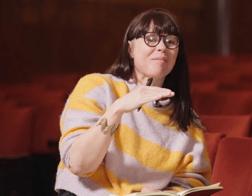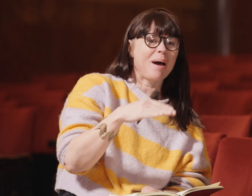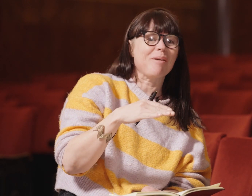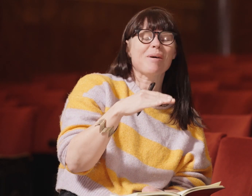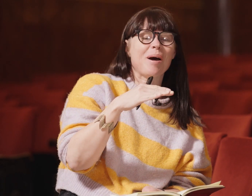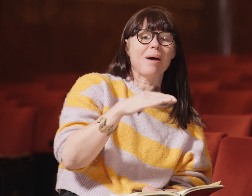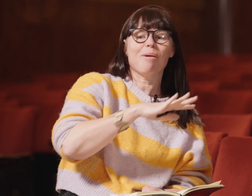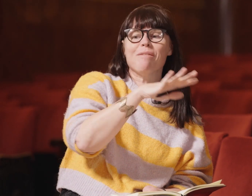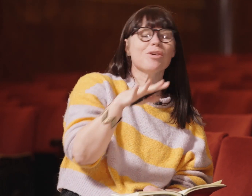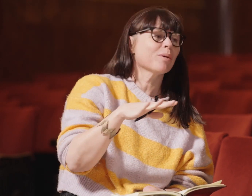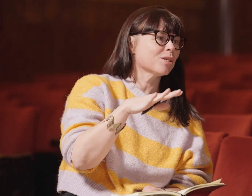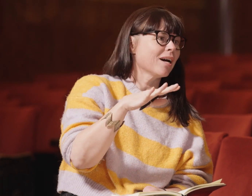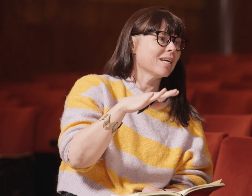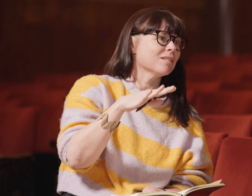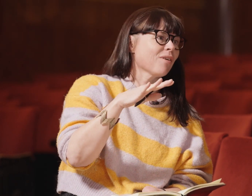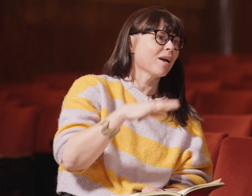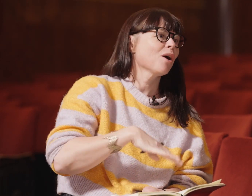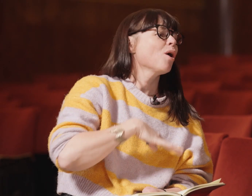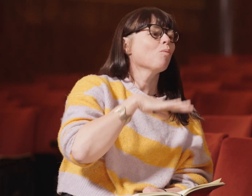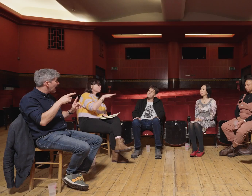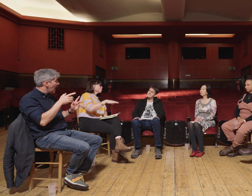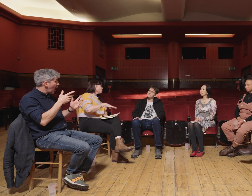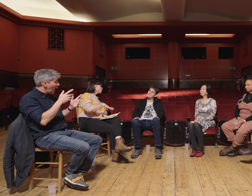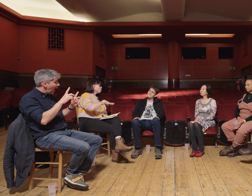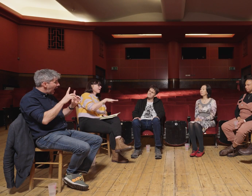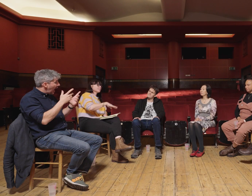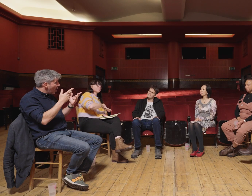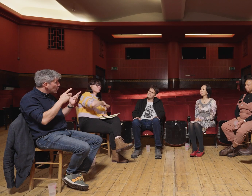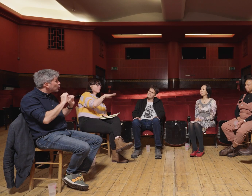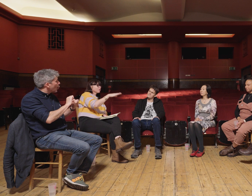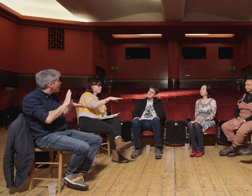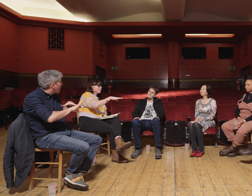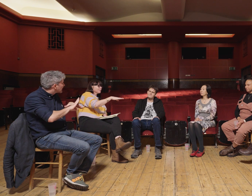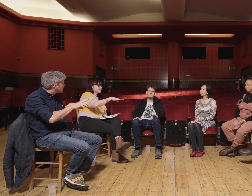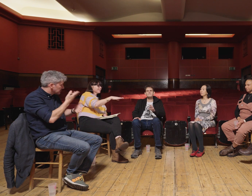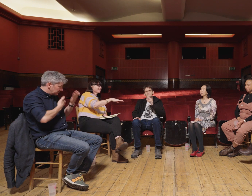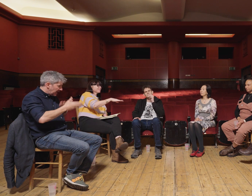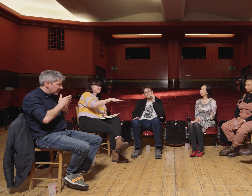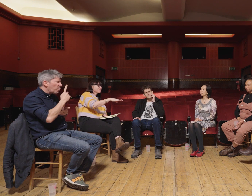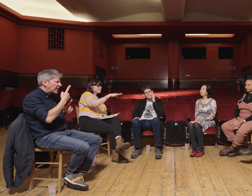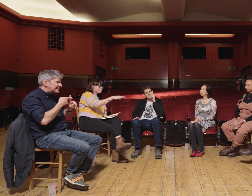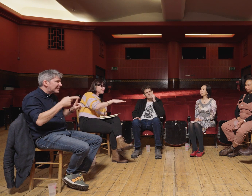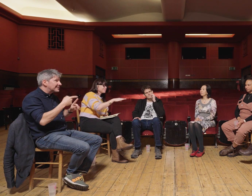about however, you want to identify what you do, your practice. So Marc, are you happy? Does that feel good for you?